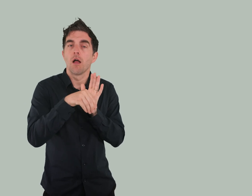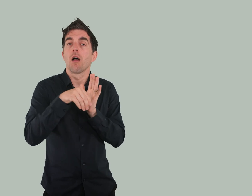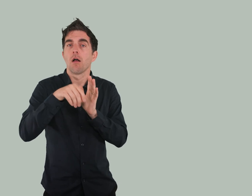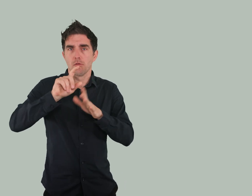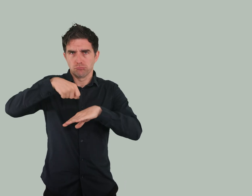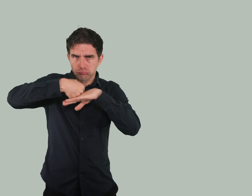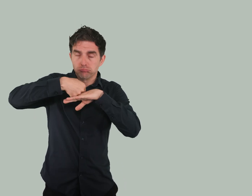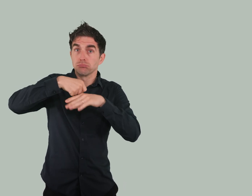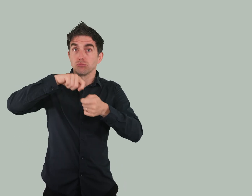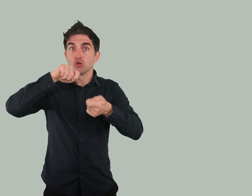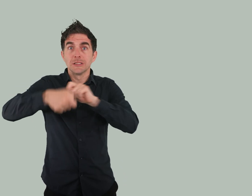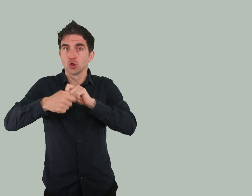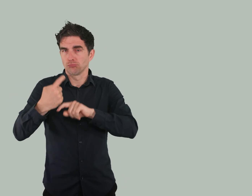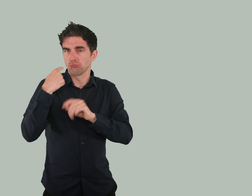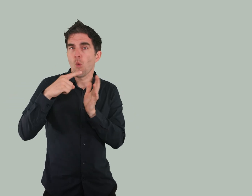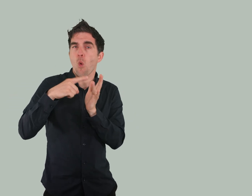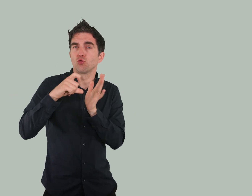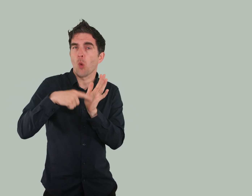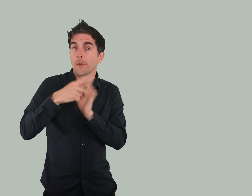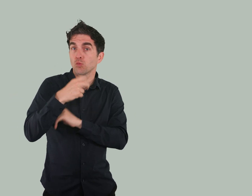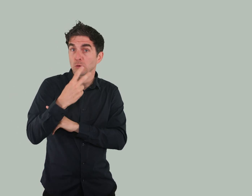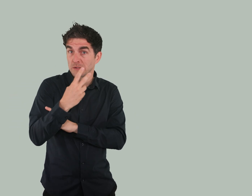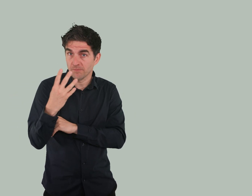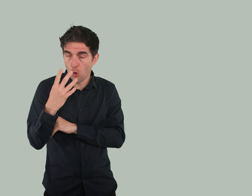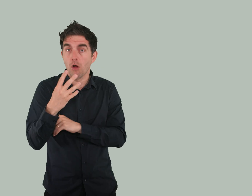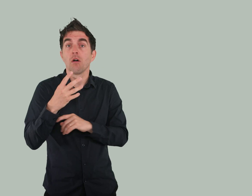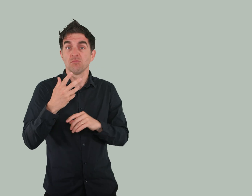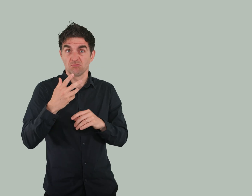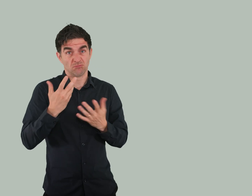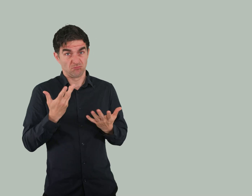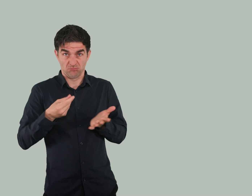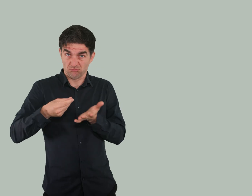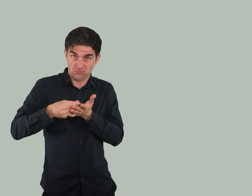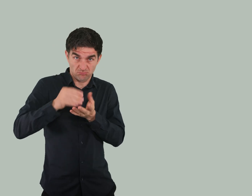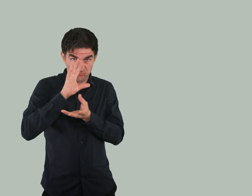and the threshold changes announced in the October 2024 Budget